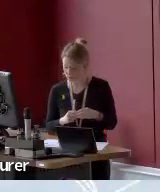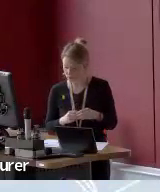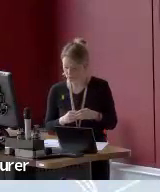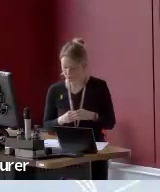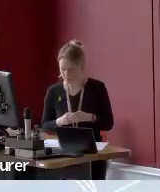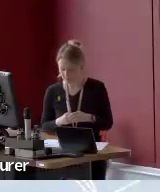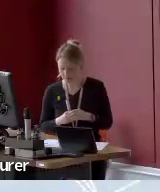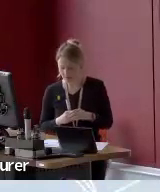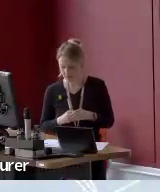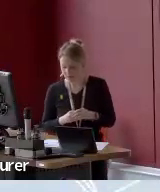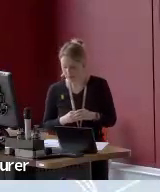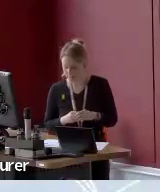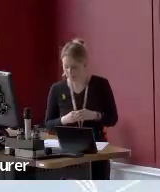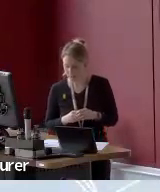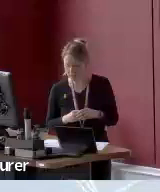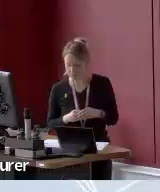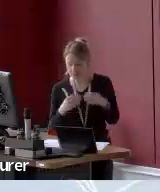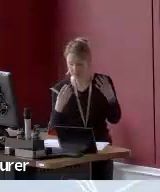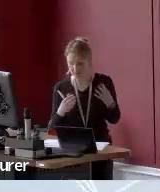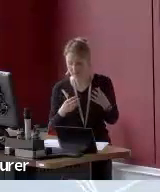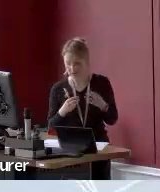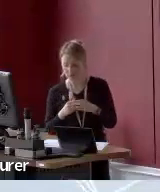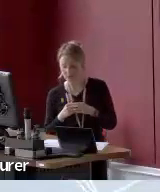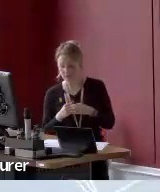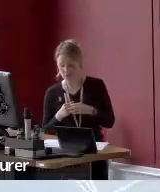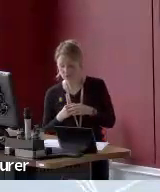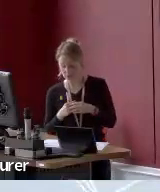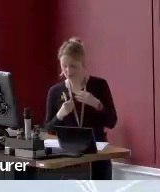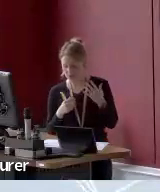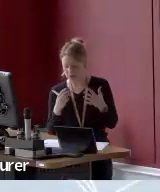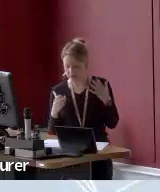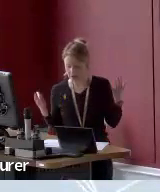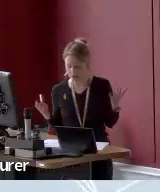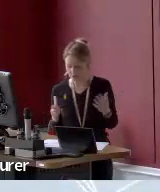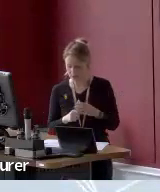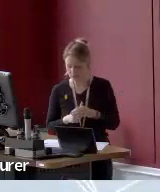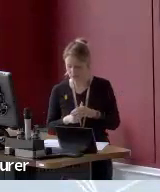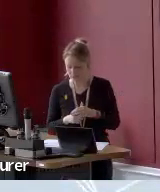through you know expanding our reach beyond our usual stakeholders and engaging with wider public